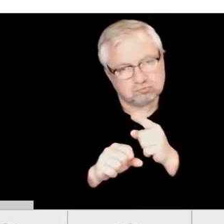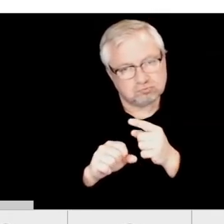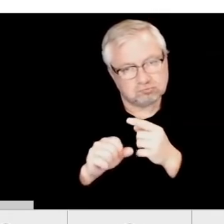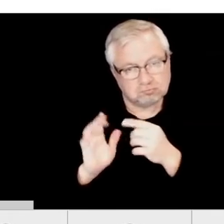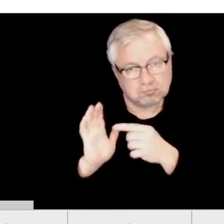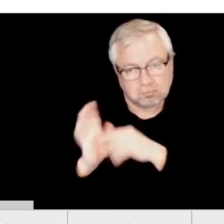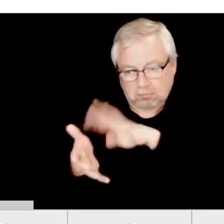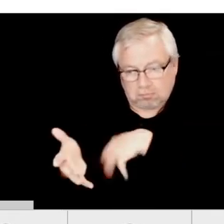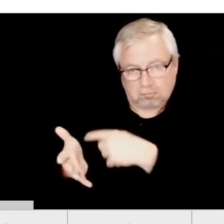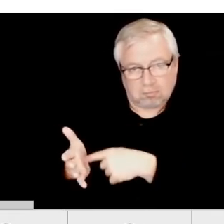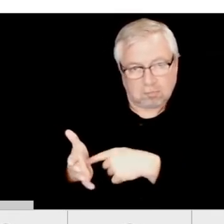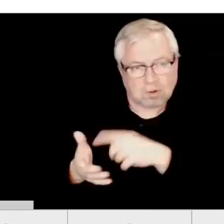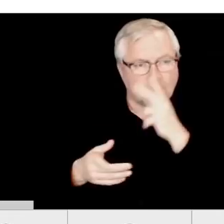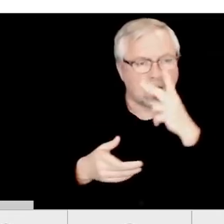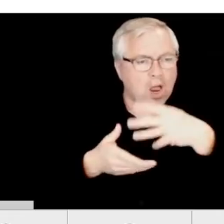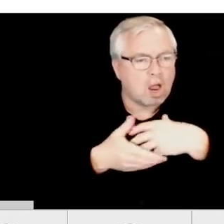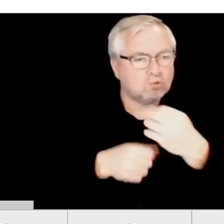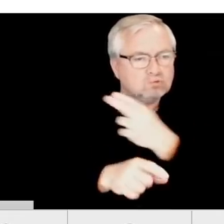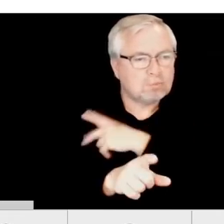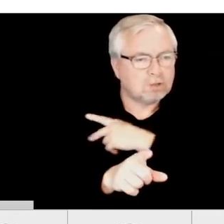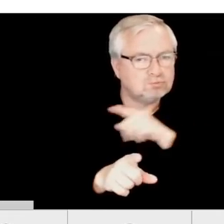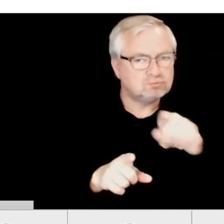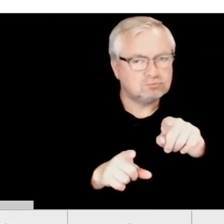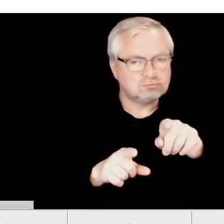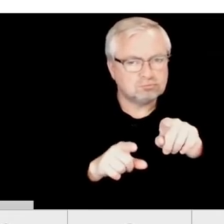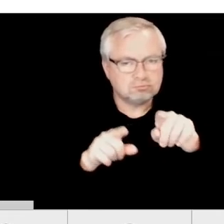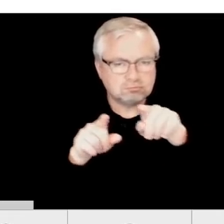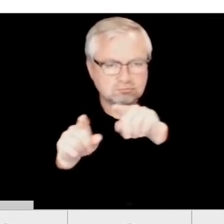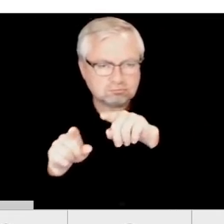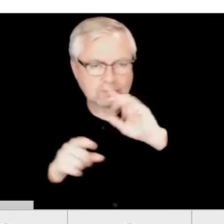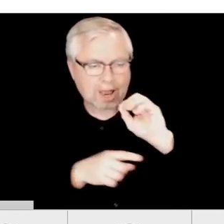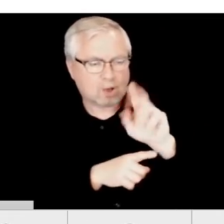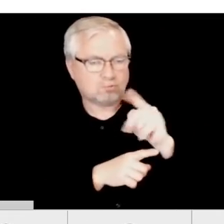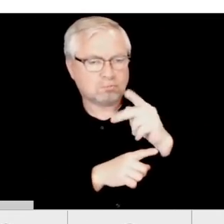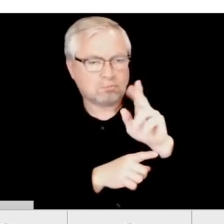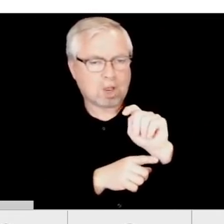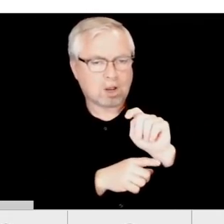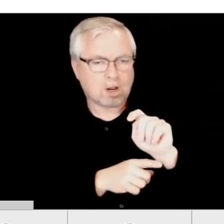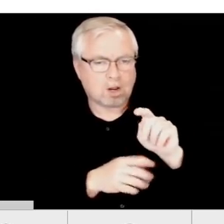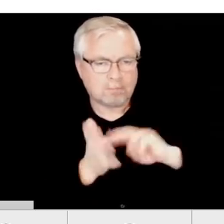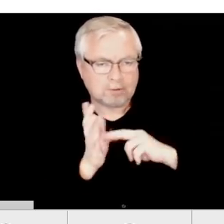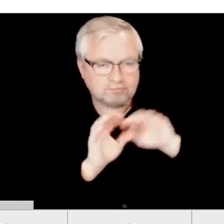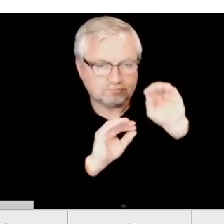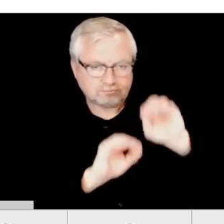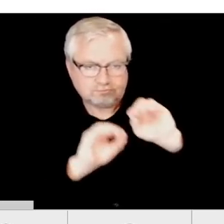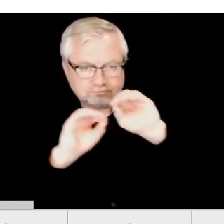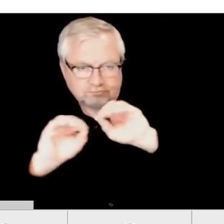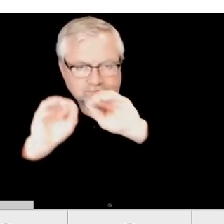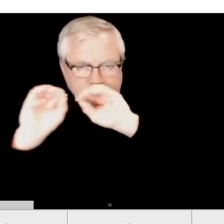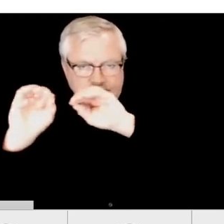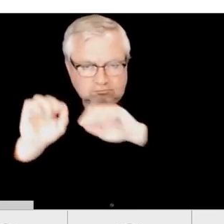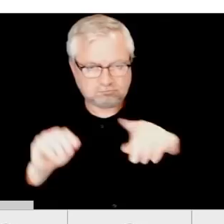what we've observed thus far. And so we looked at both fitting to cumulative numbers of death in the